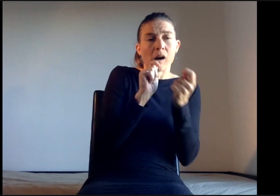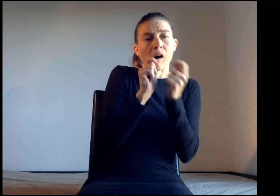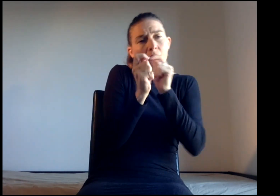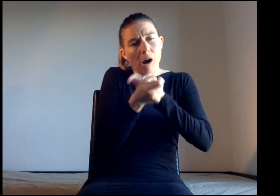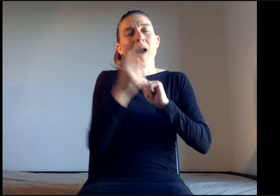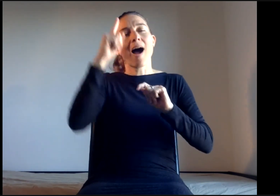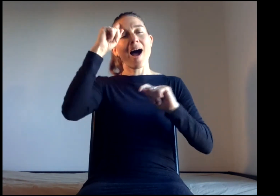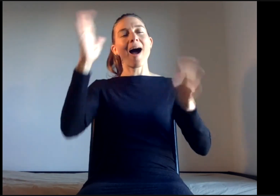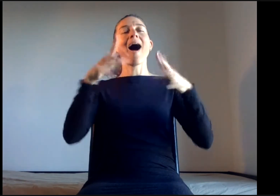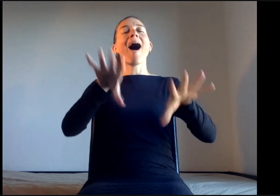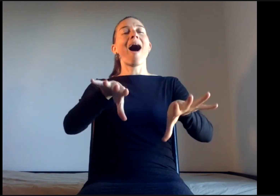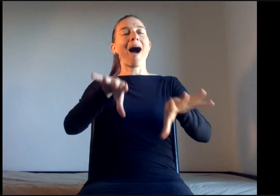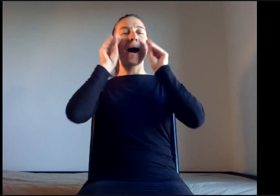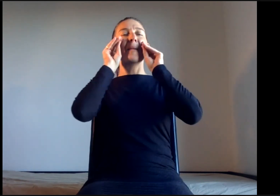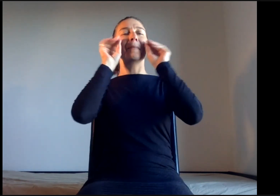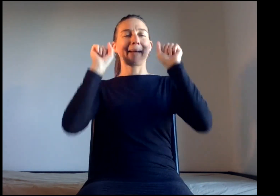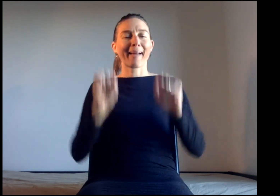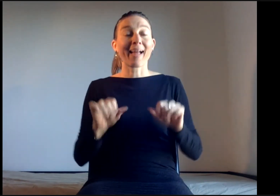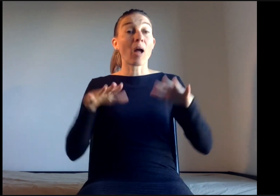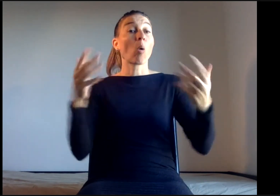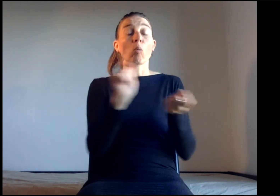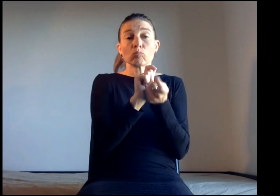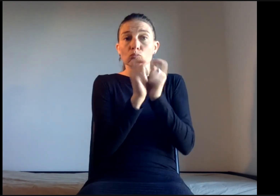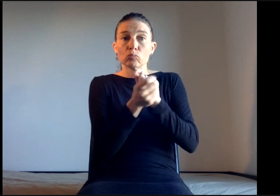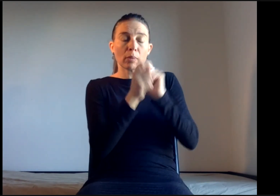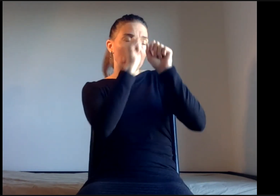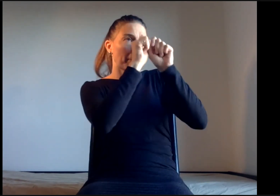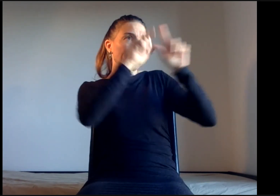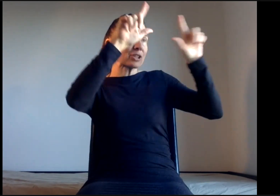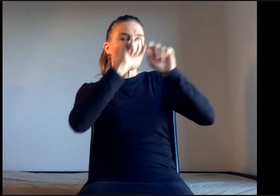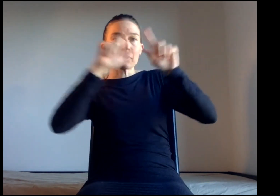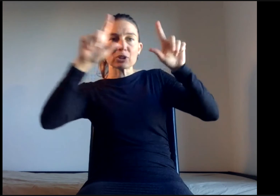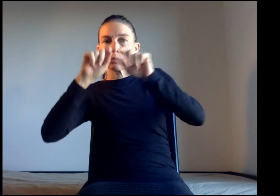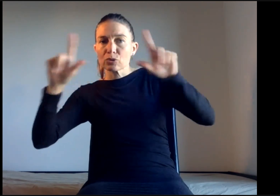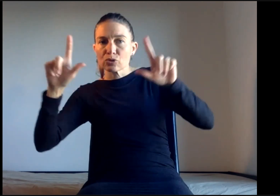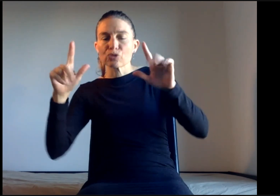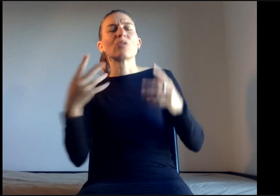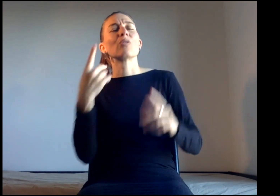For example our Spanish member they've produced a mobile phone app